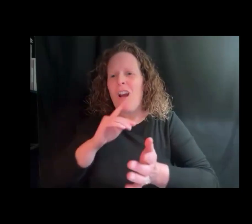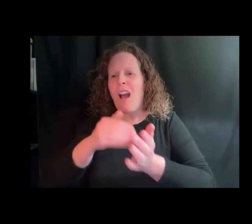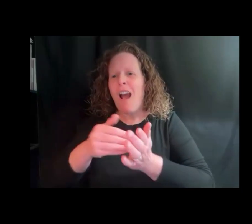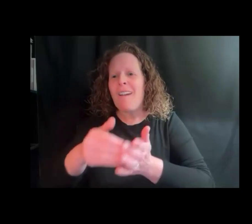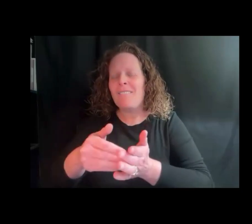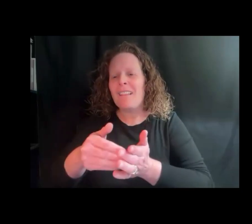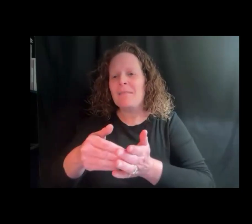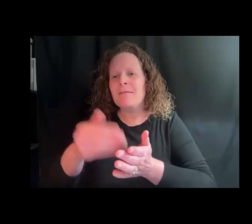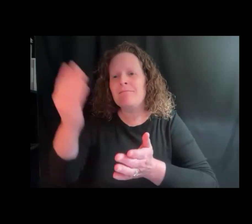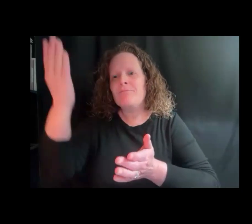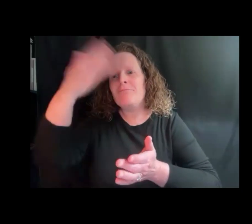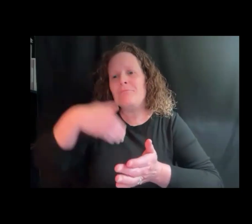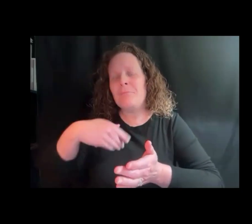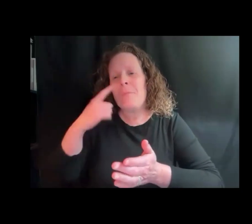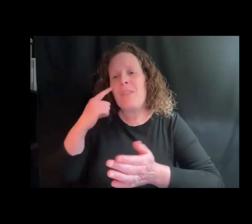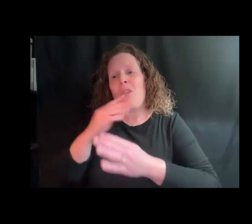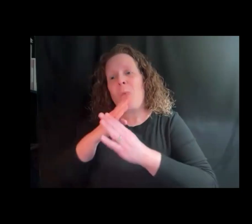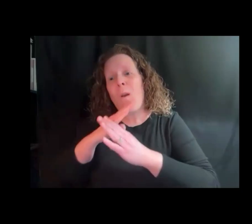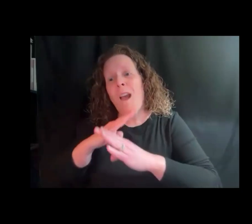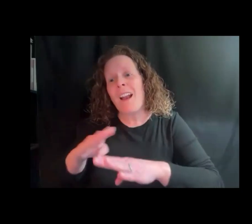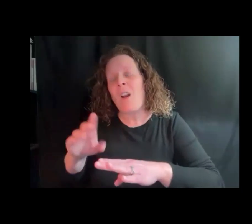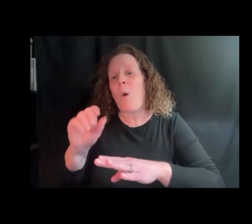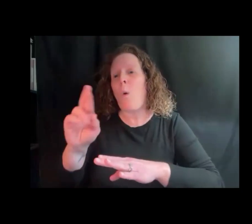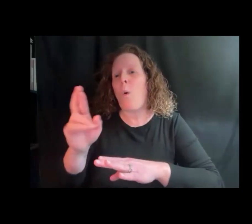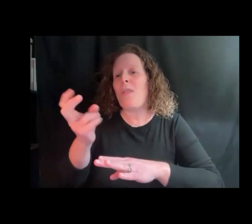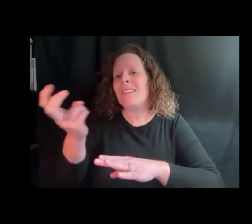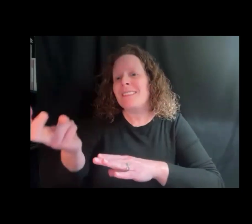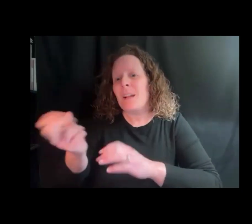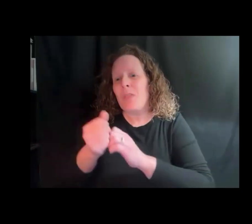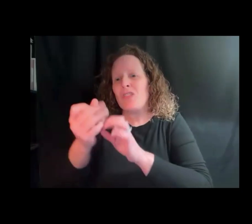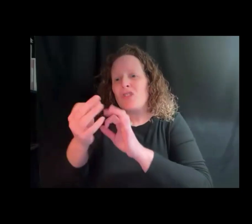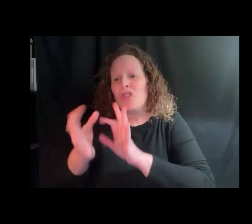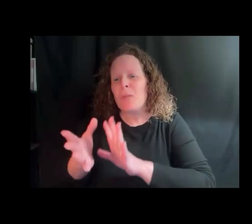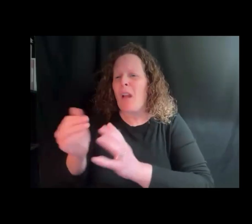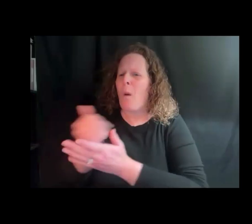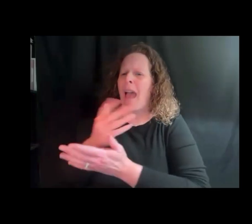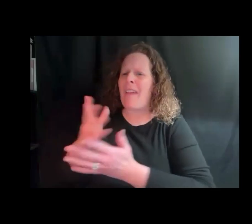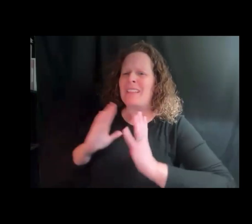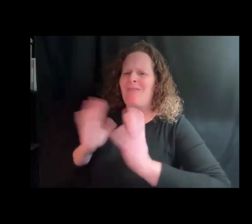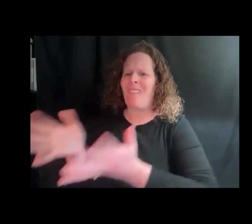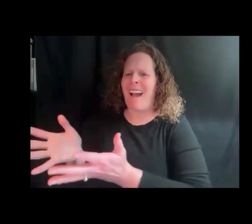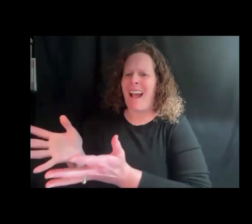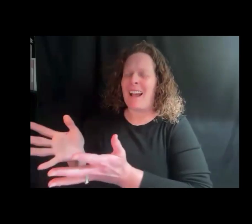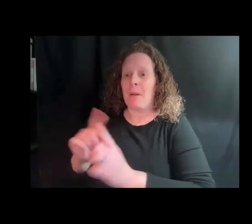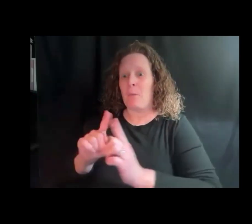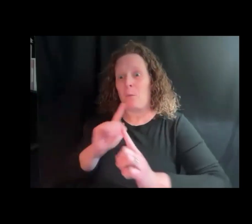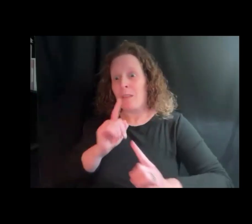to make teaching the student more effective? Because many times the student gets overlooked